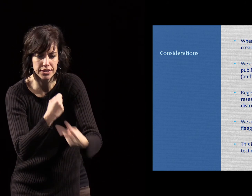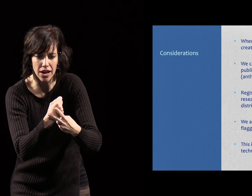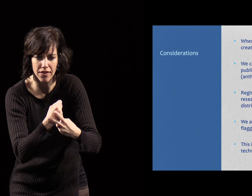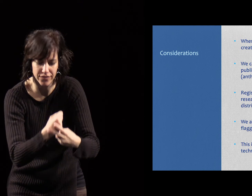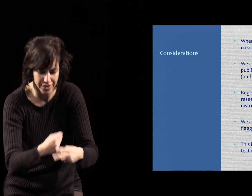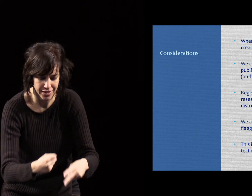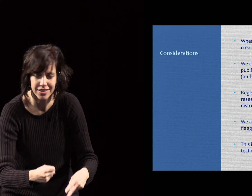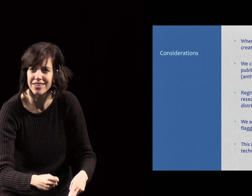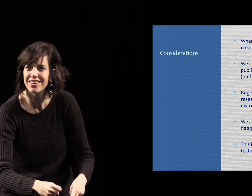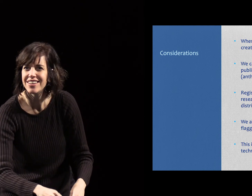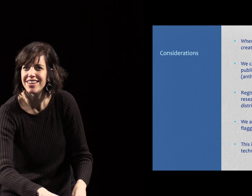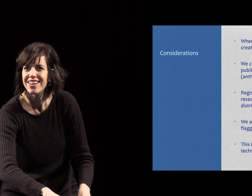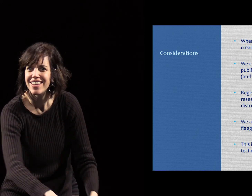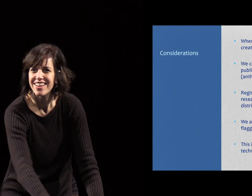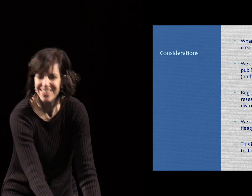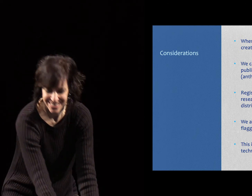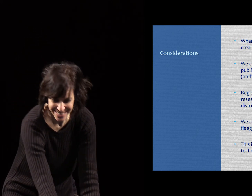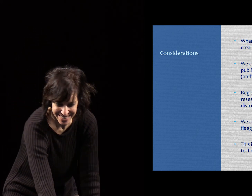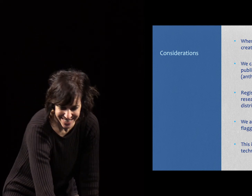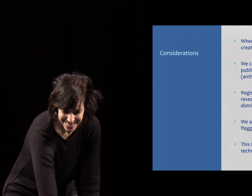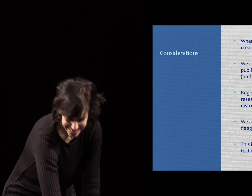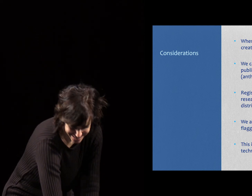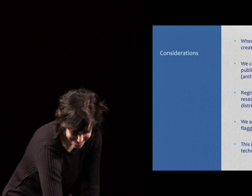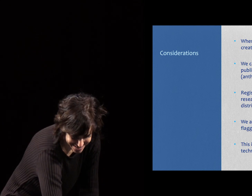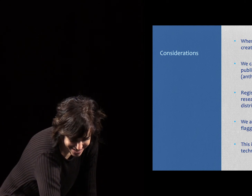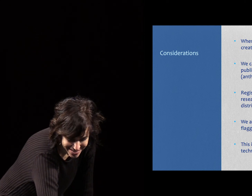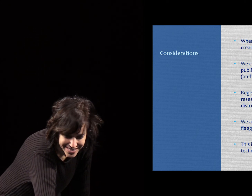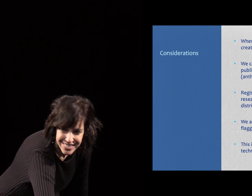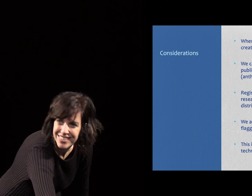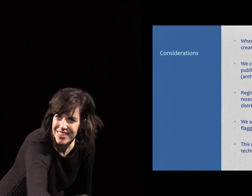You can't just sit on the bike and hope that it moves.